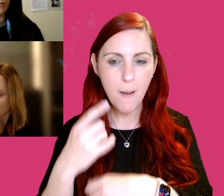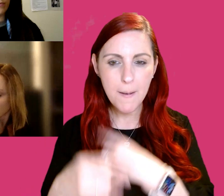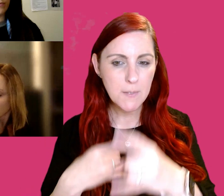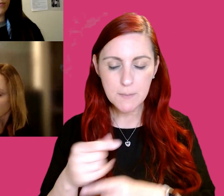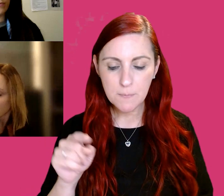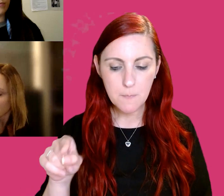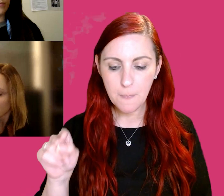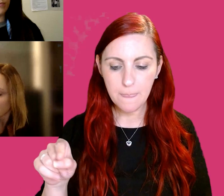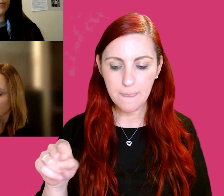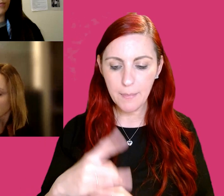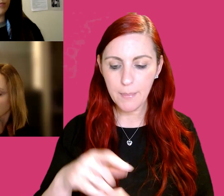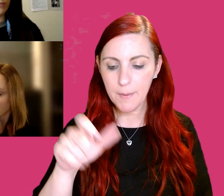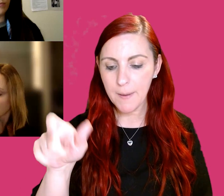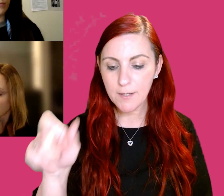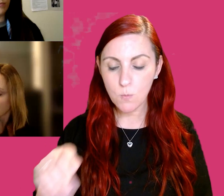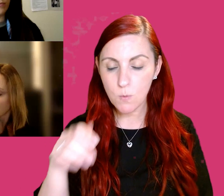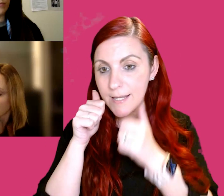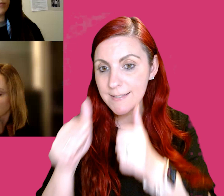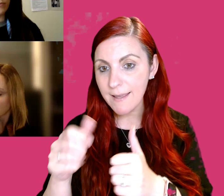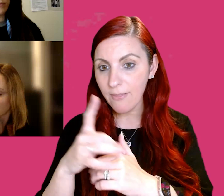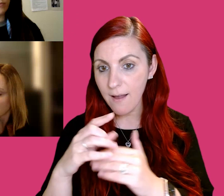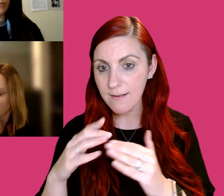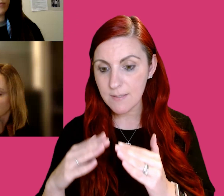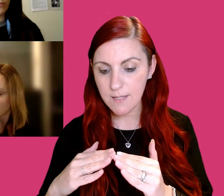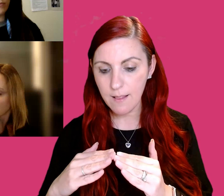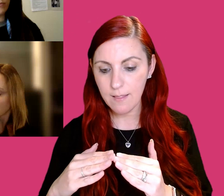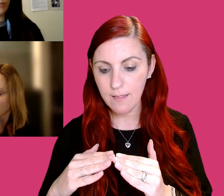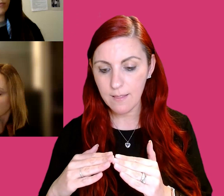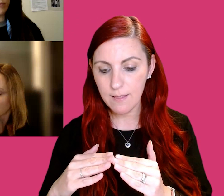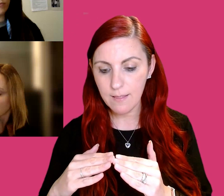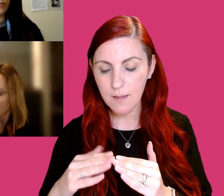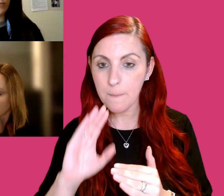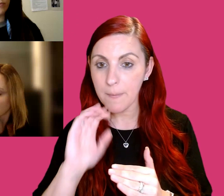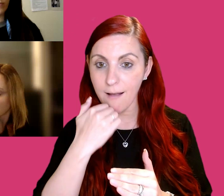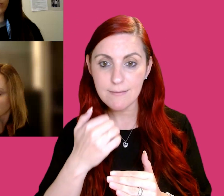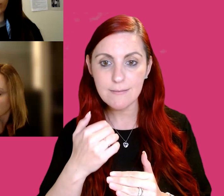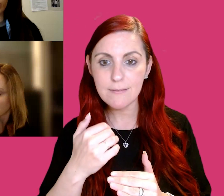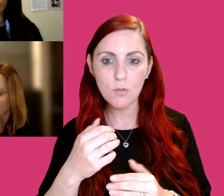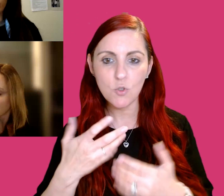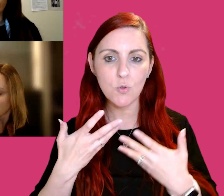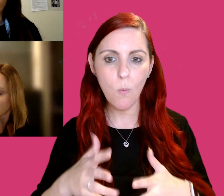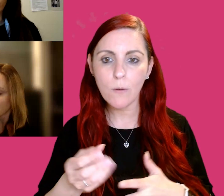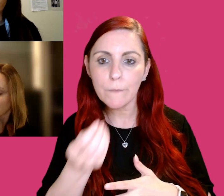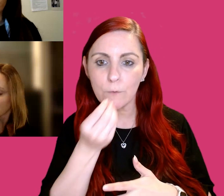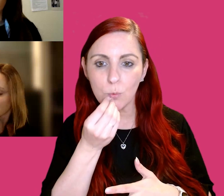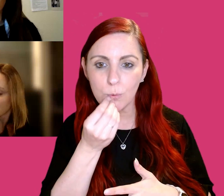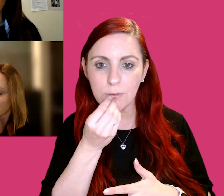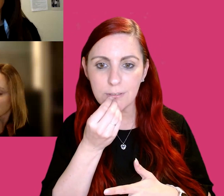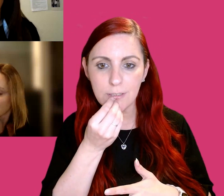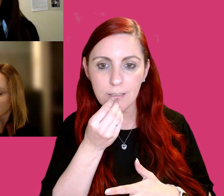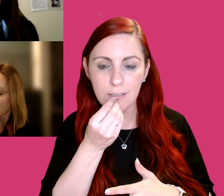the the patients would attend the hospital have a fasting blood sugar drawn so this is may say every